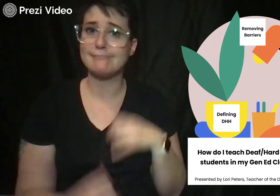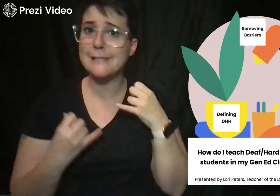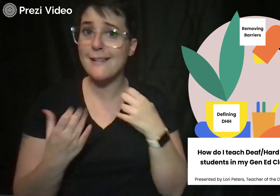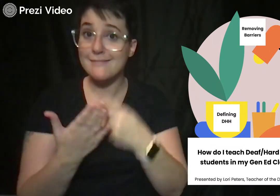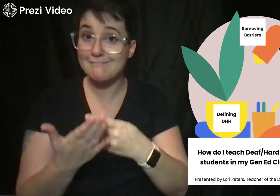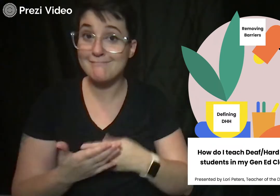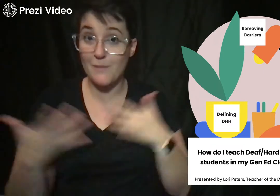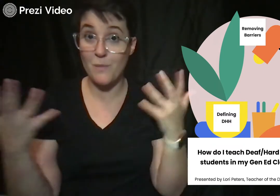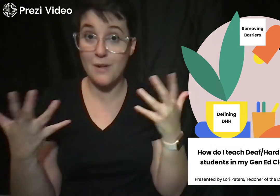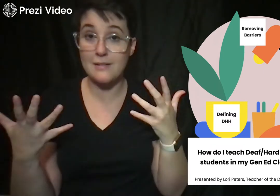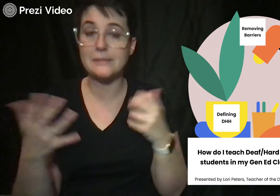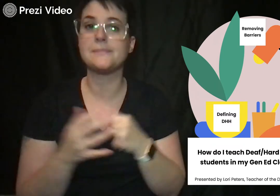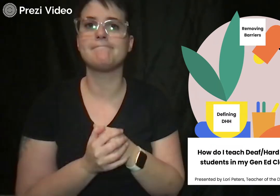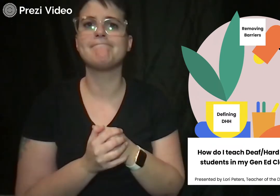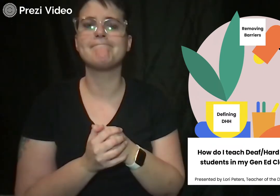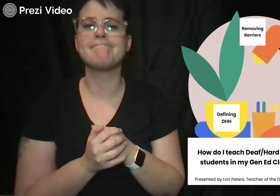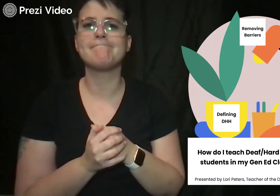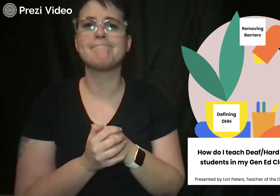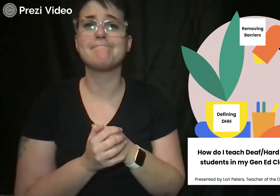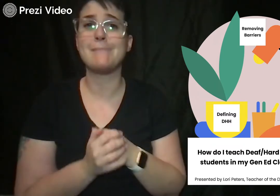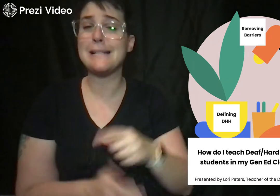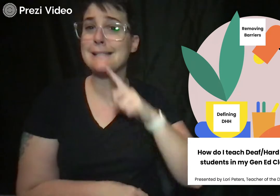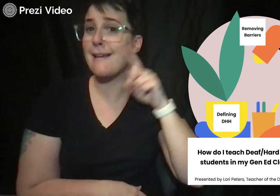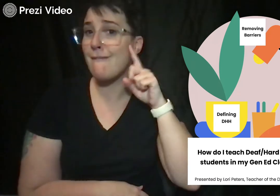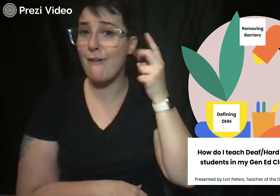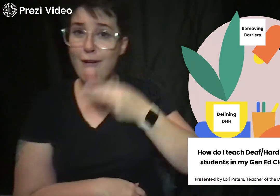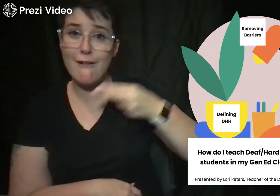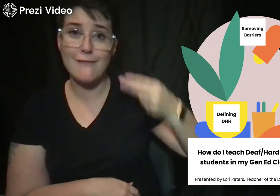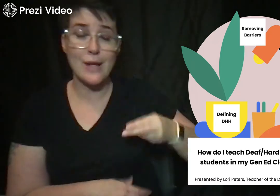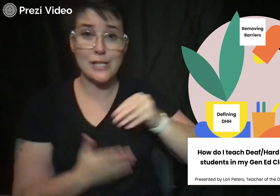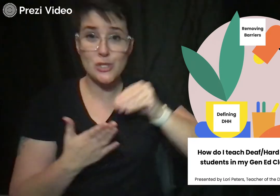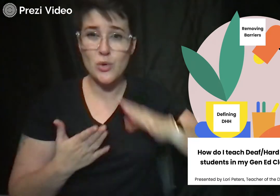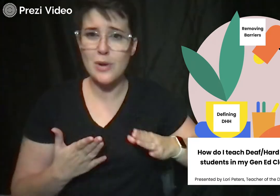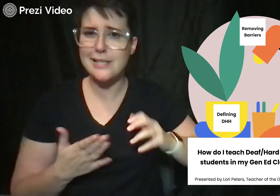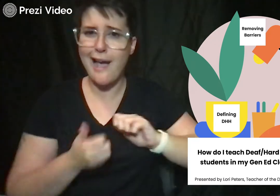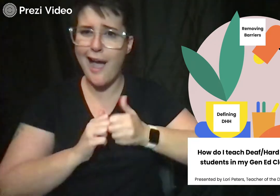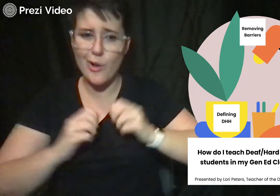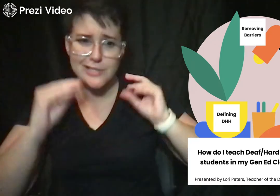Today we were talking about how to teach Deaf and Hard of Hearing students